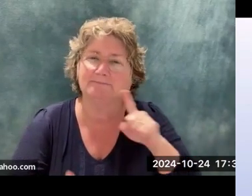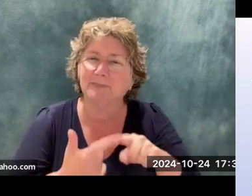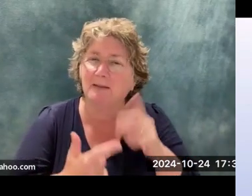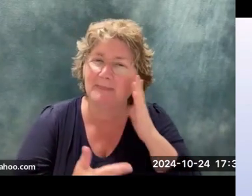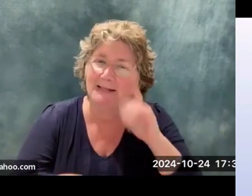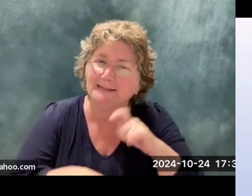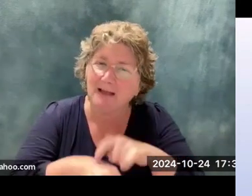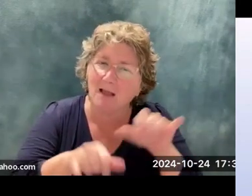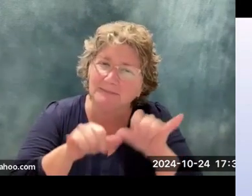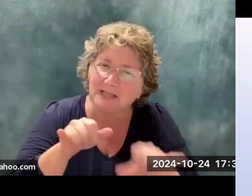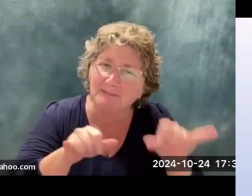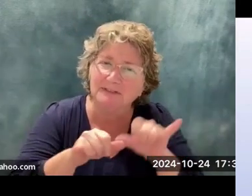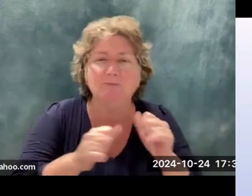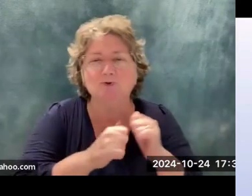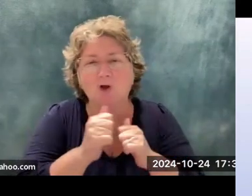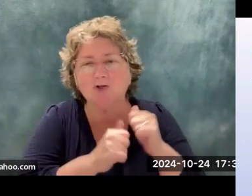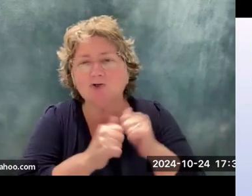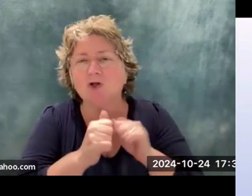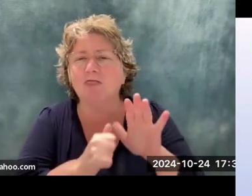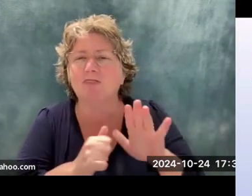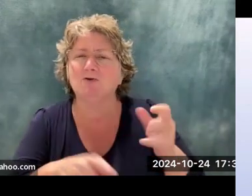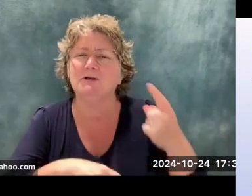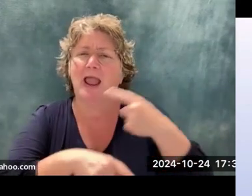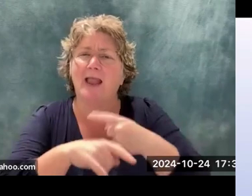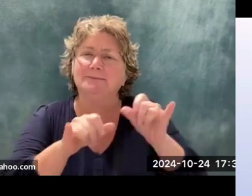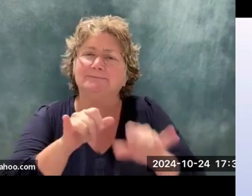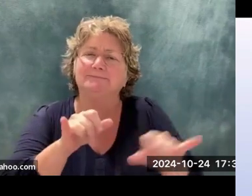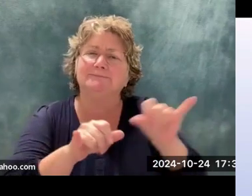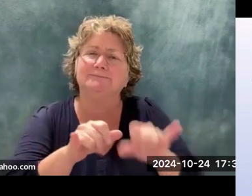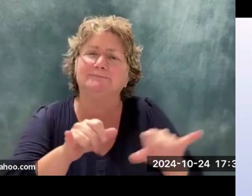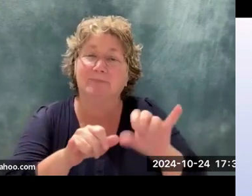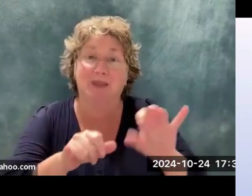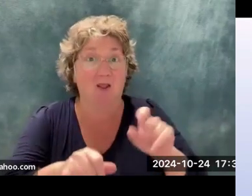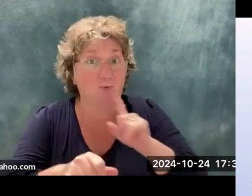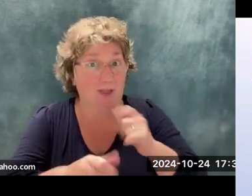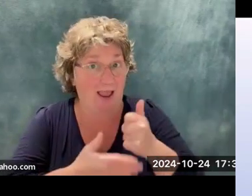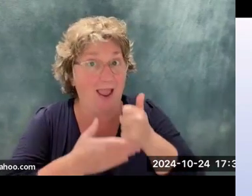structure to their day, that was also highly protective of mental health.